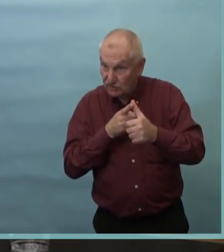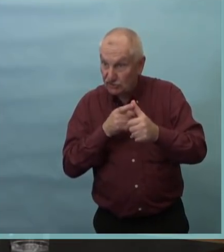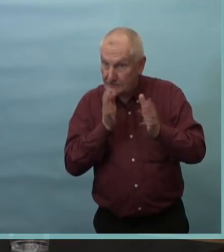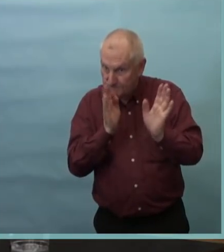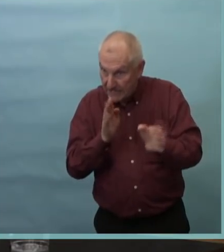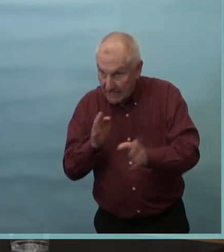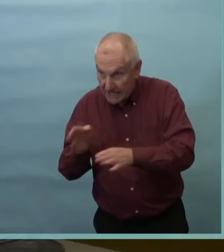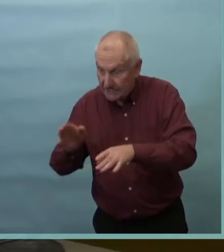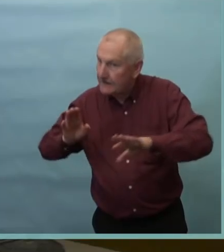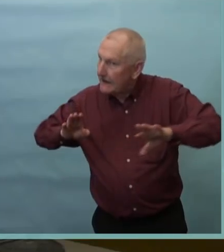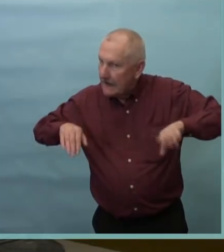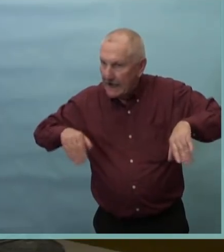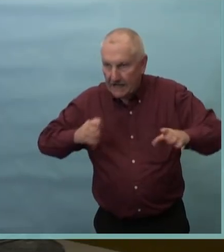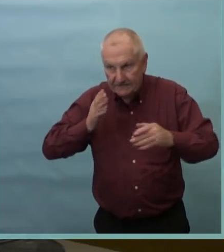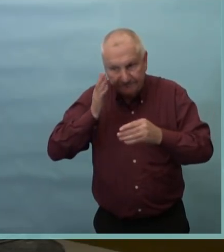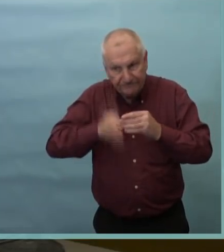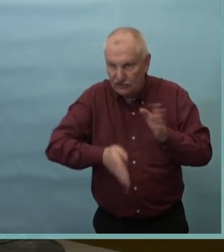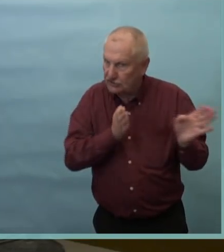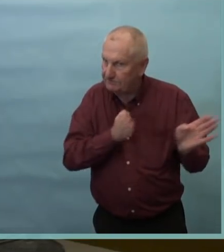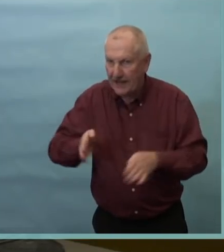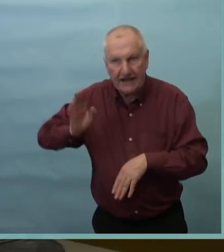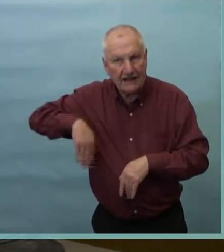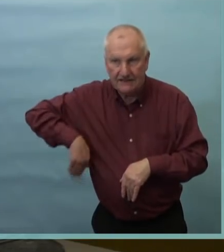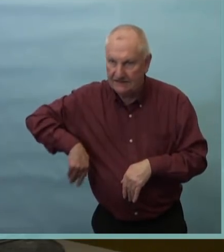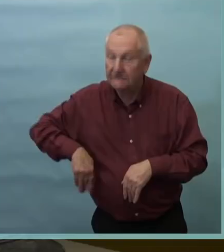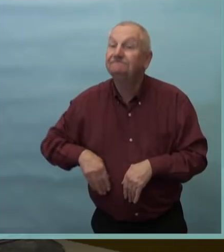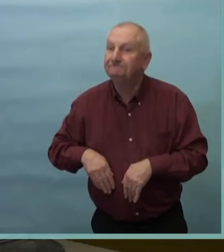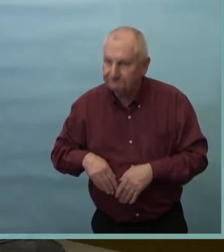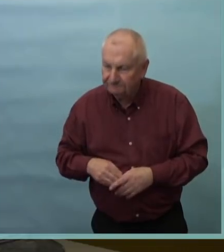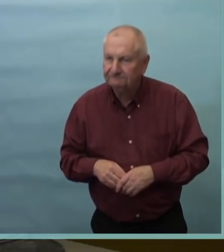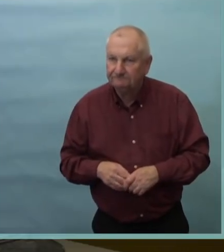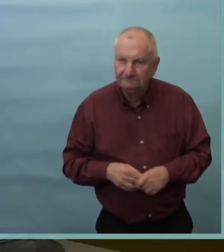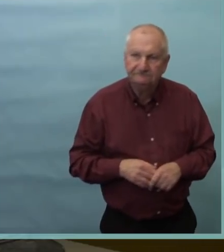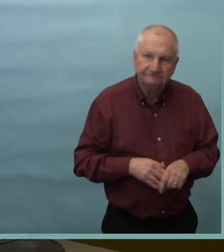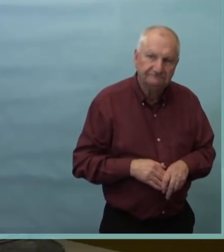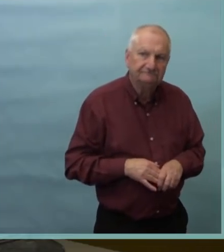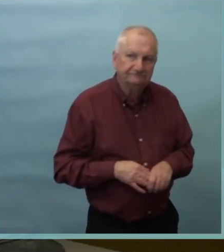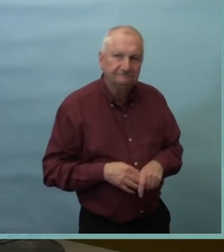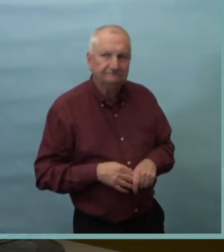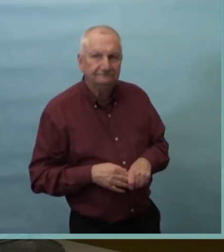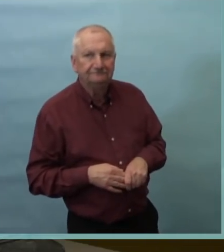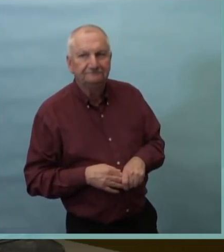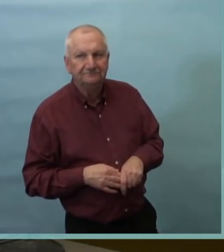I doctor recently doctor and partly this year the question you keep following the